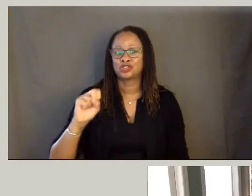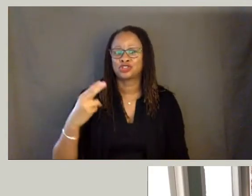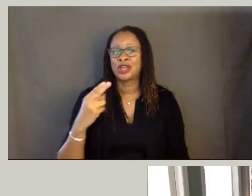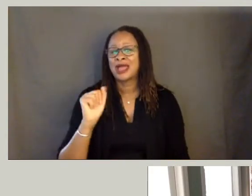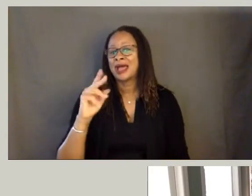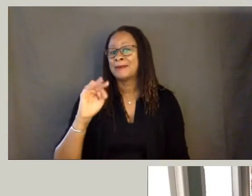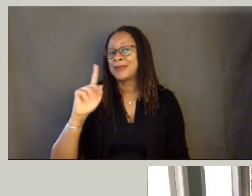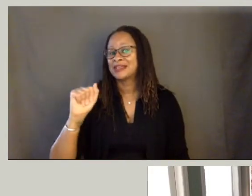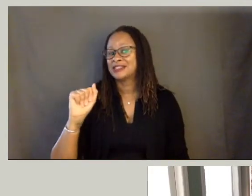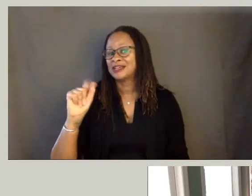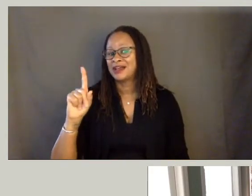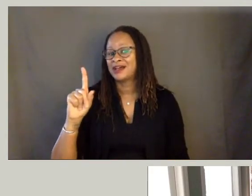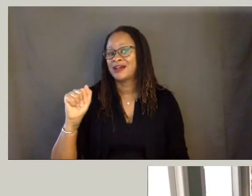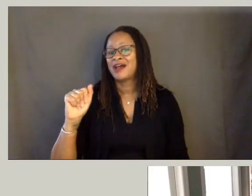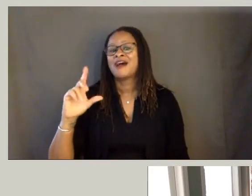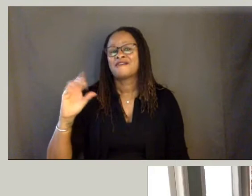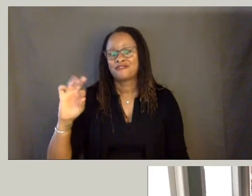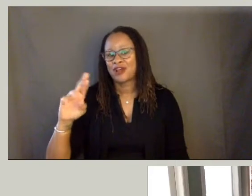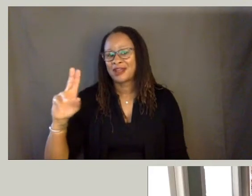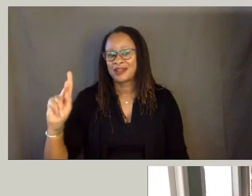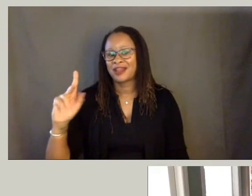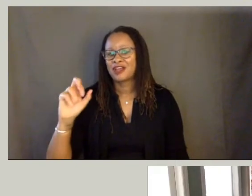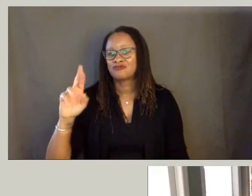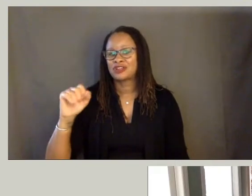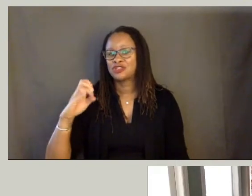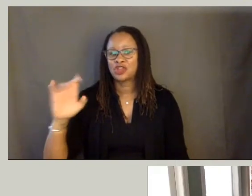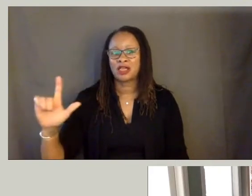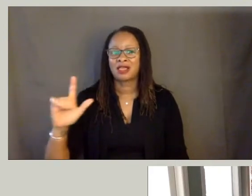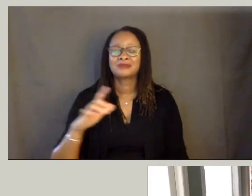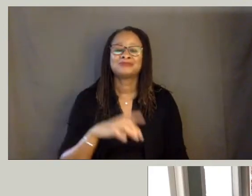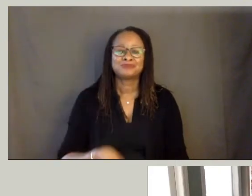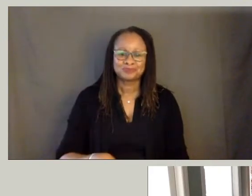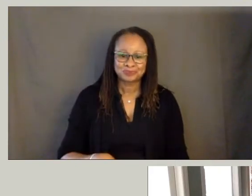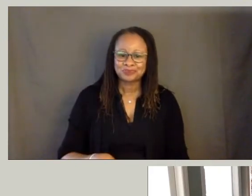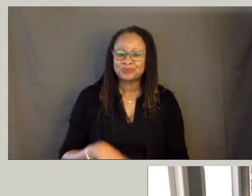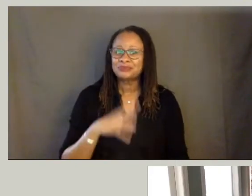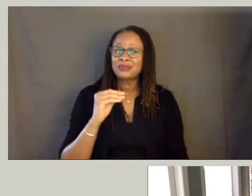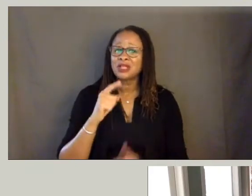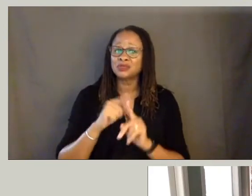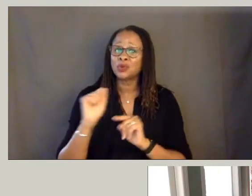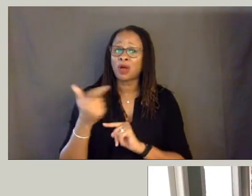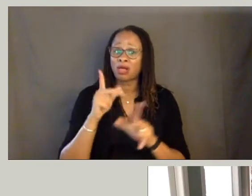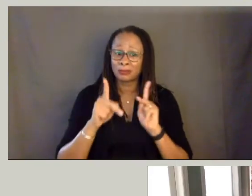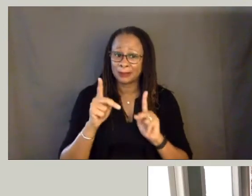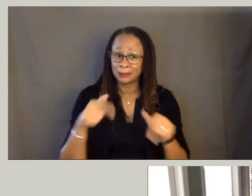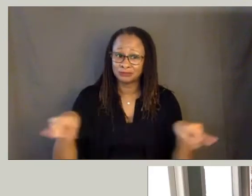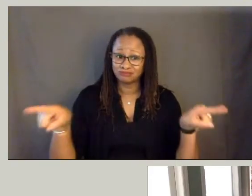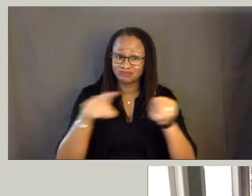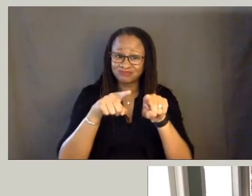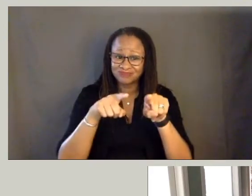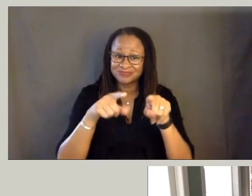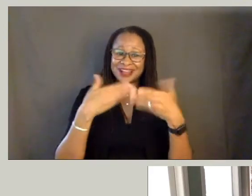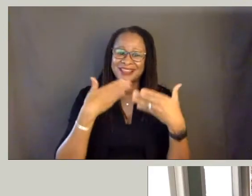and my manager at Luber Roklin, Randy Kiyan. And to all of you, thank you for your kind attention.